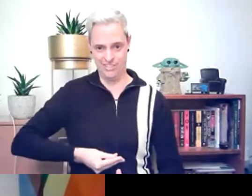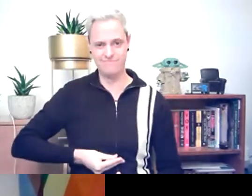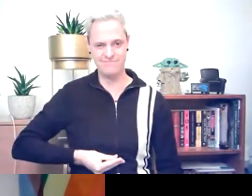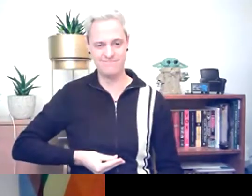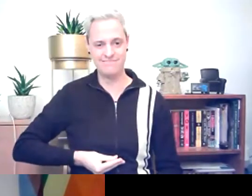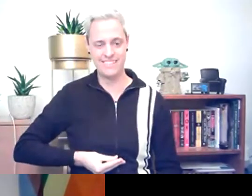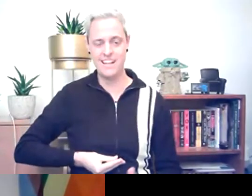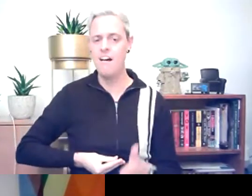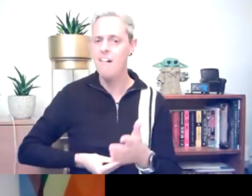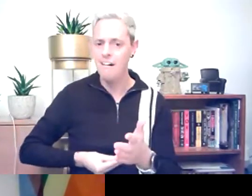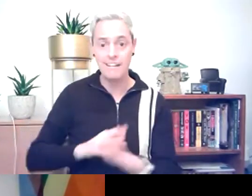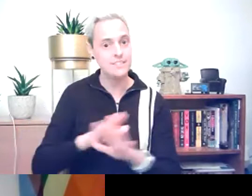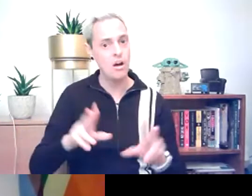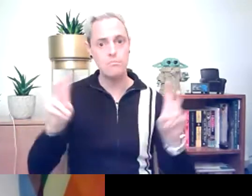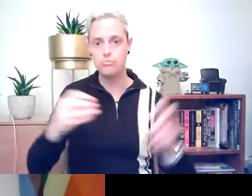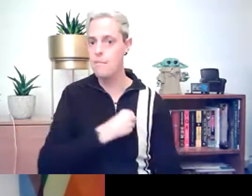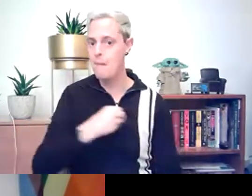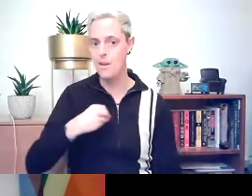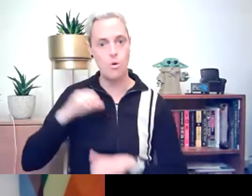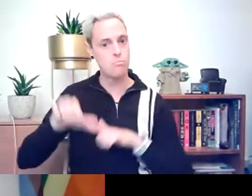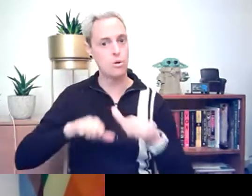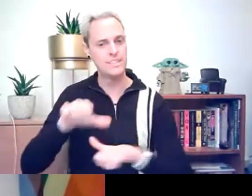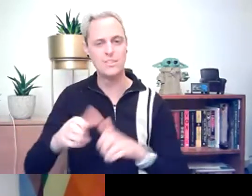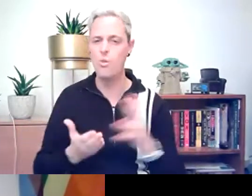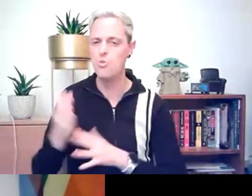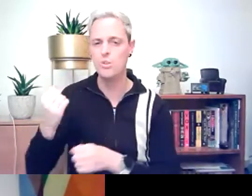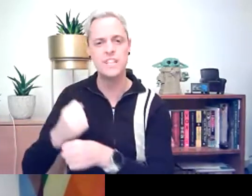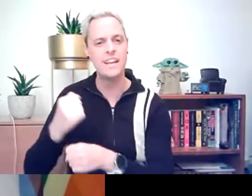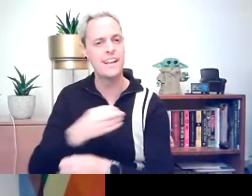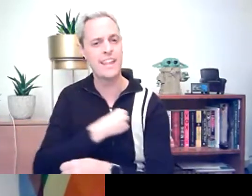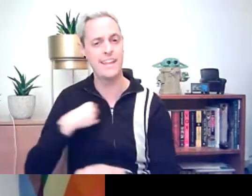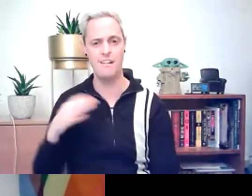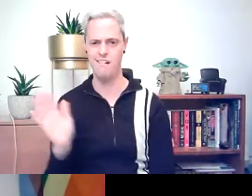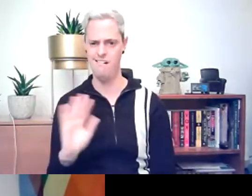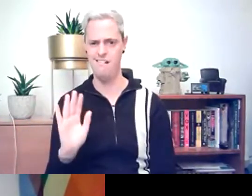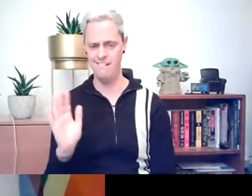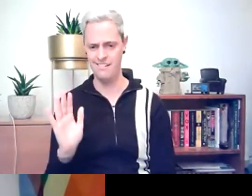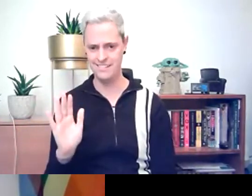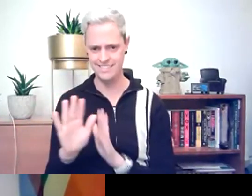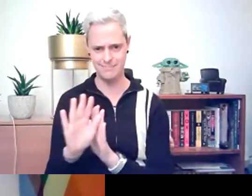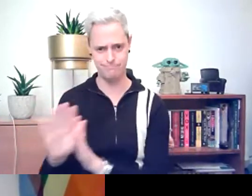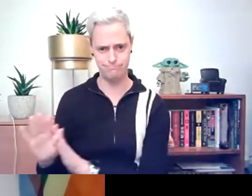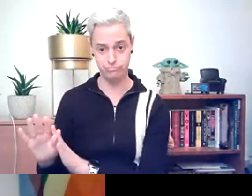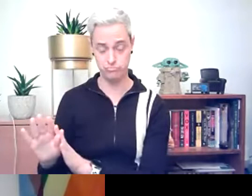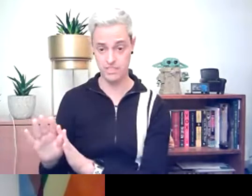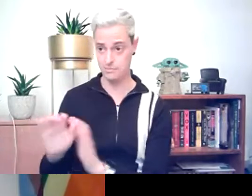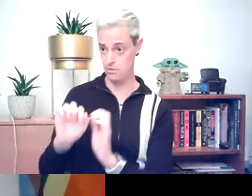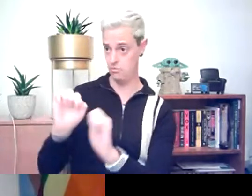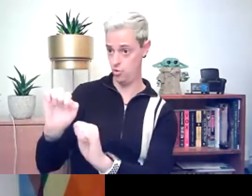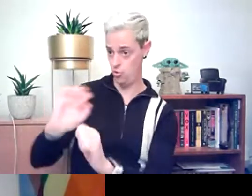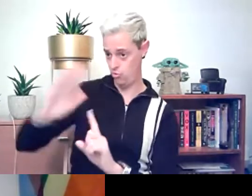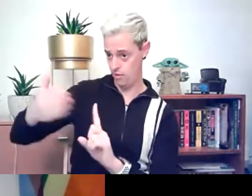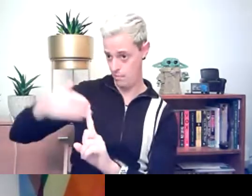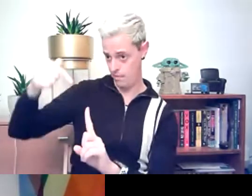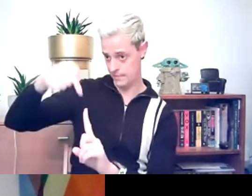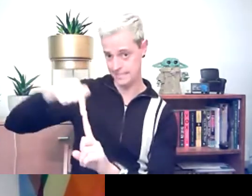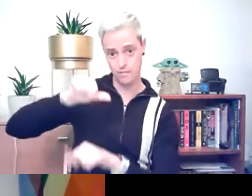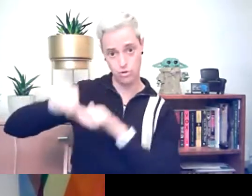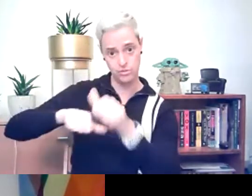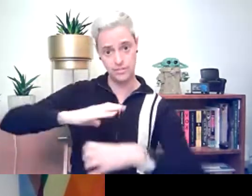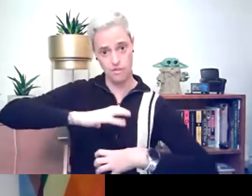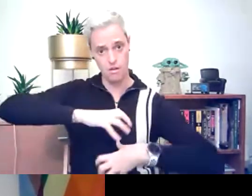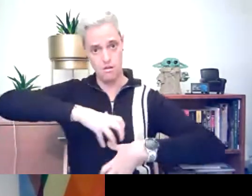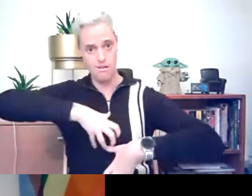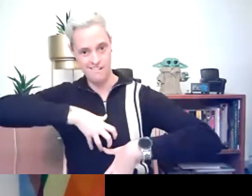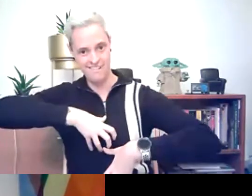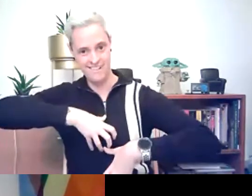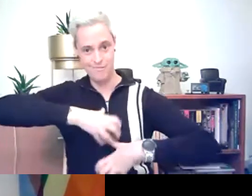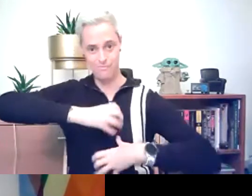18:22:32 Anyway. 18:22:32 Yeah, well, what we